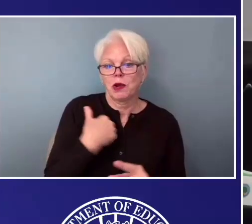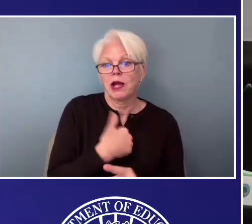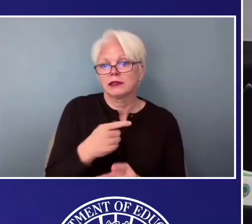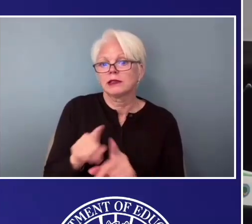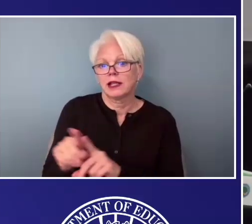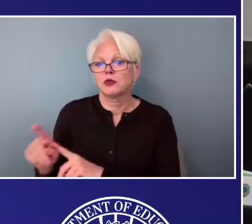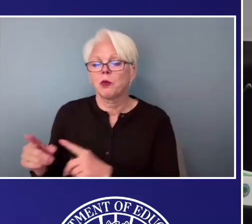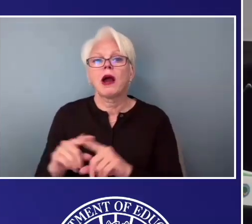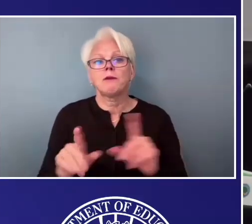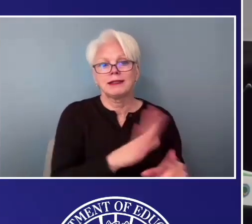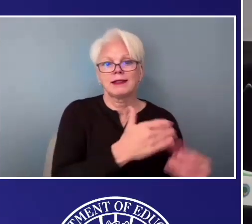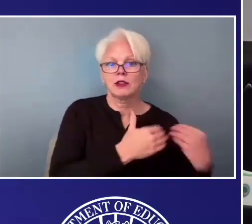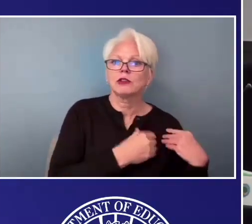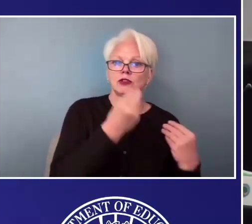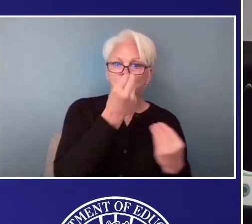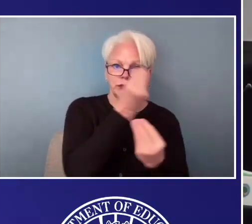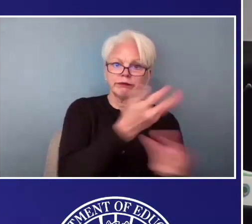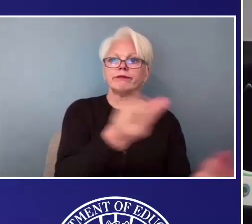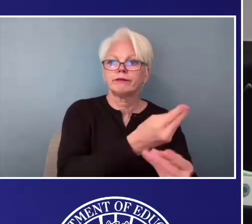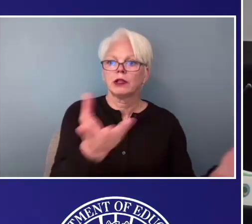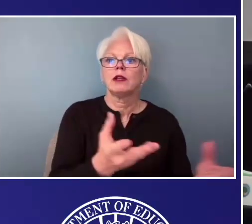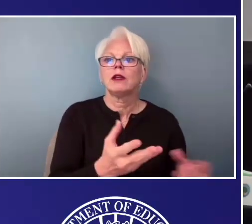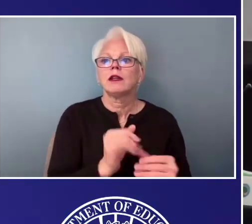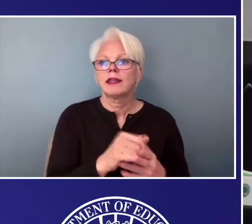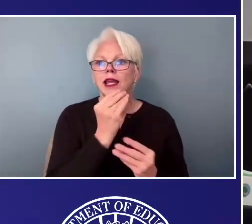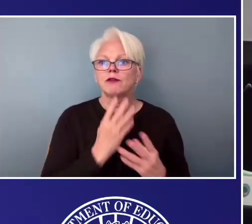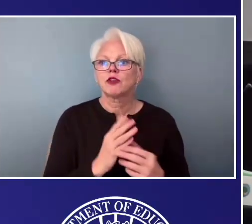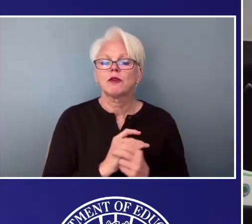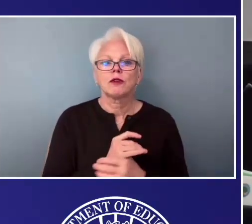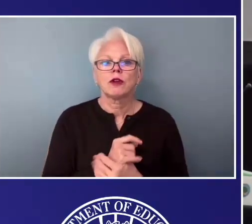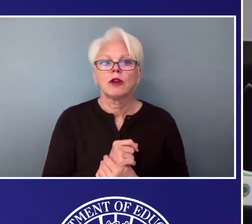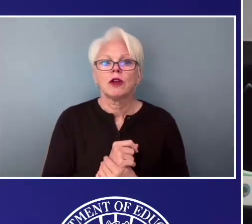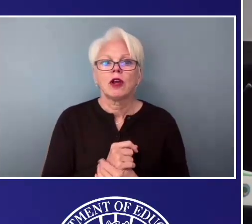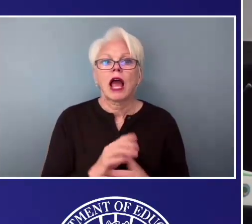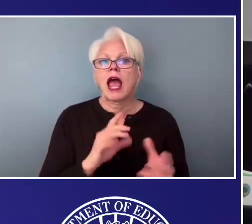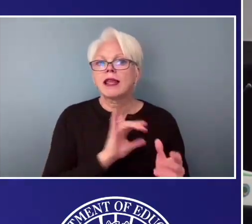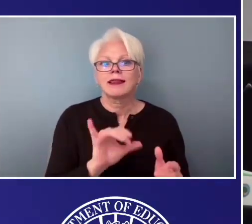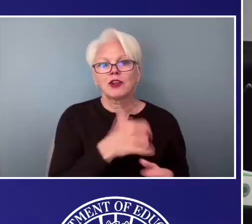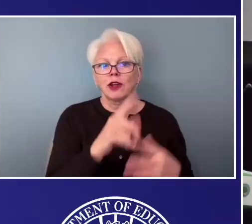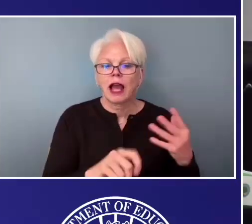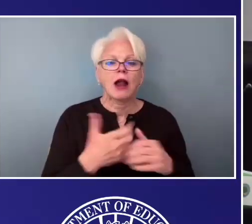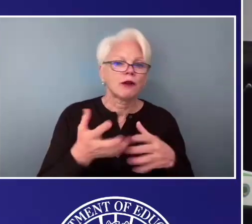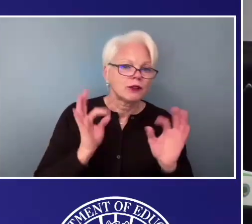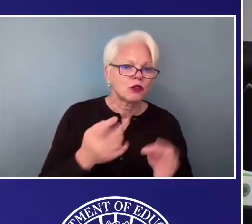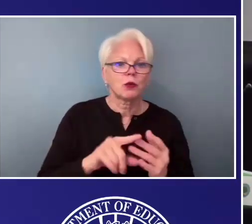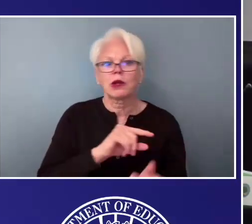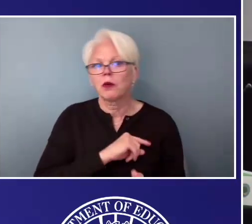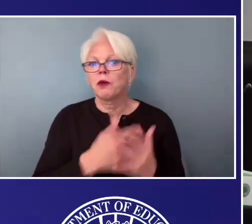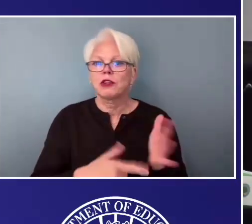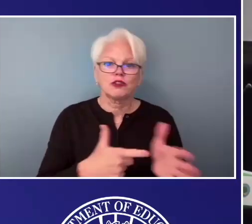that information out. And much like the rest of your questions, how do they determine it qualifies and what the requirements are,